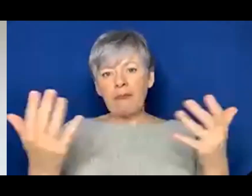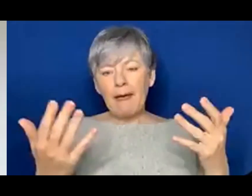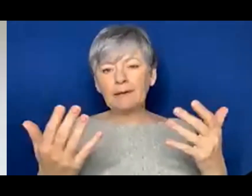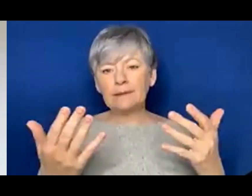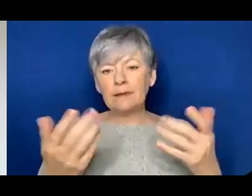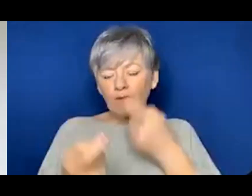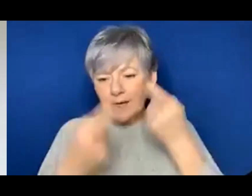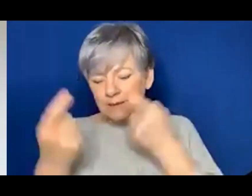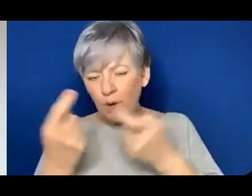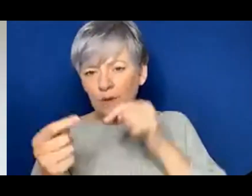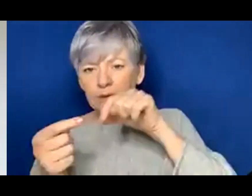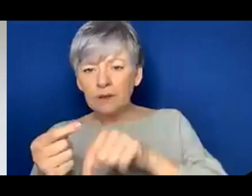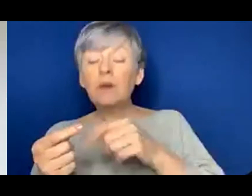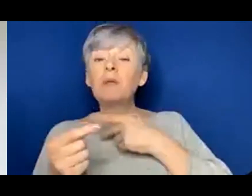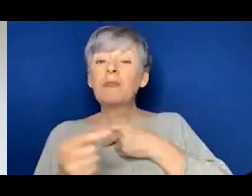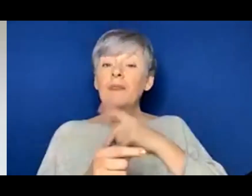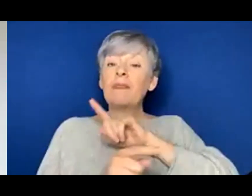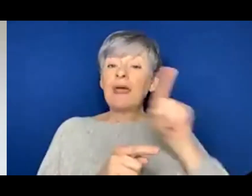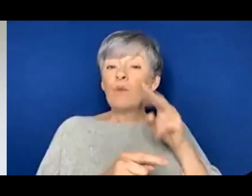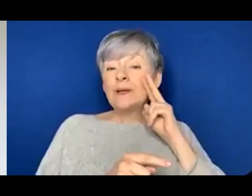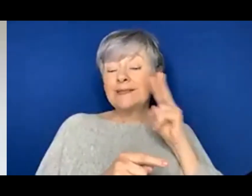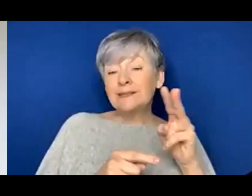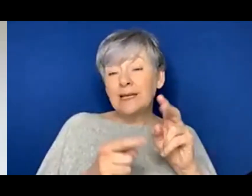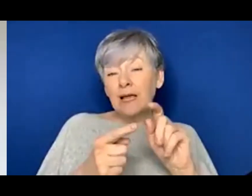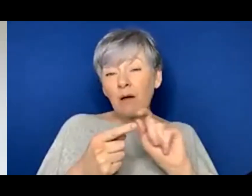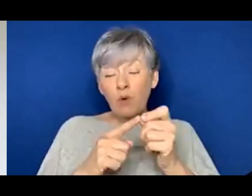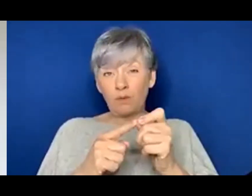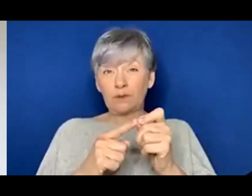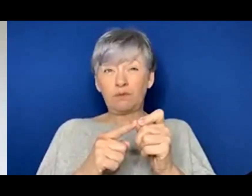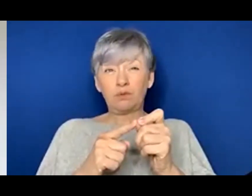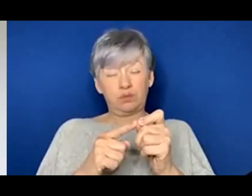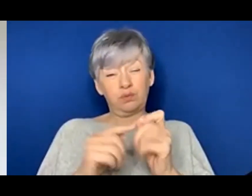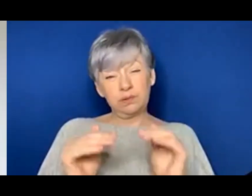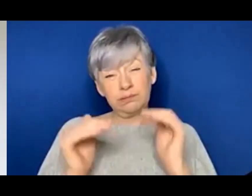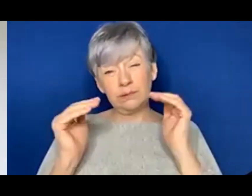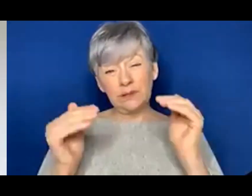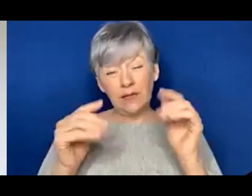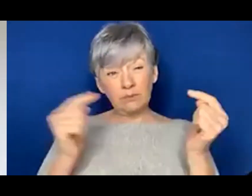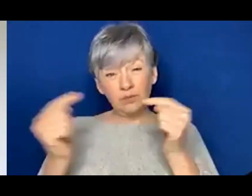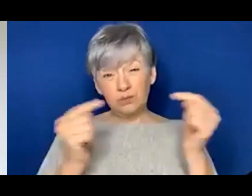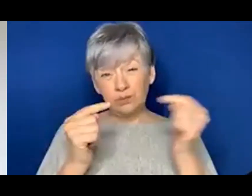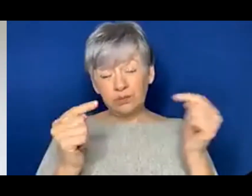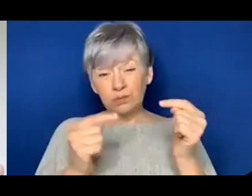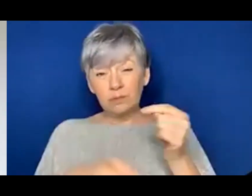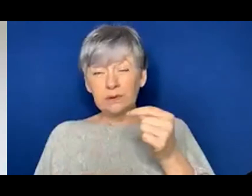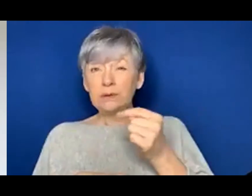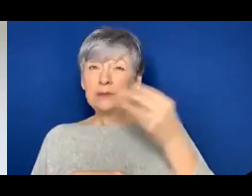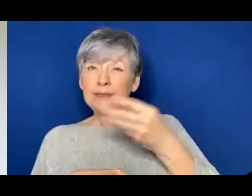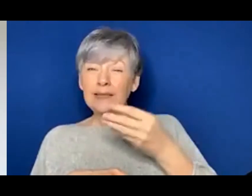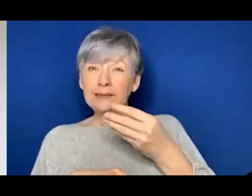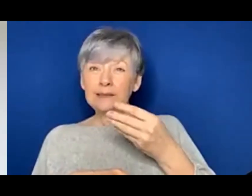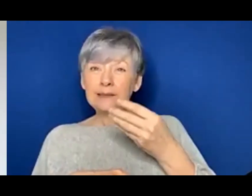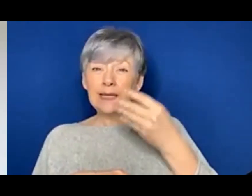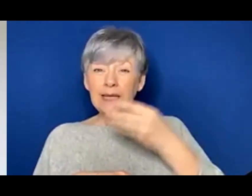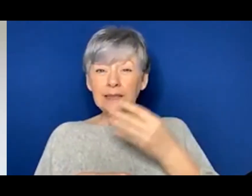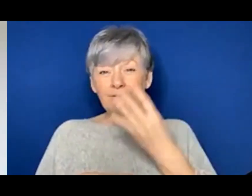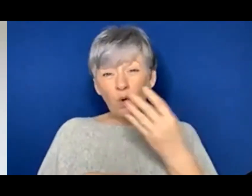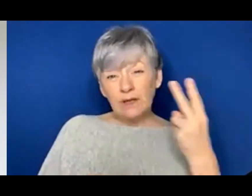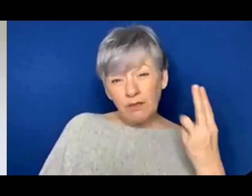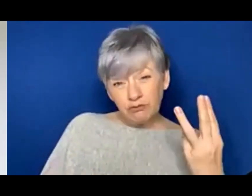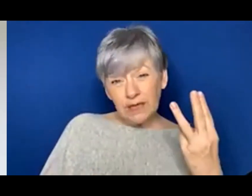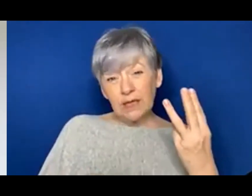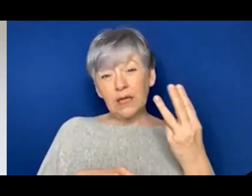We see as a point of intense controversy, Leo Canner in 1943 made a separate diagnosis of